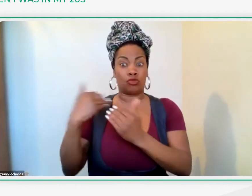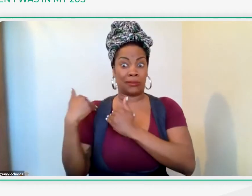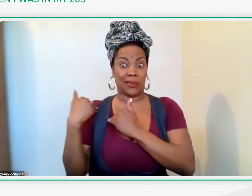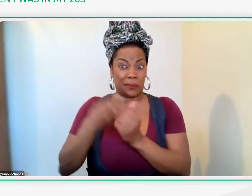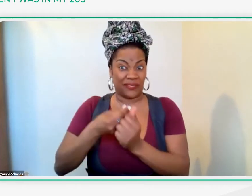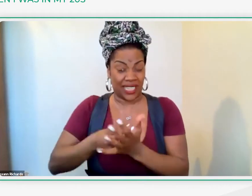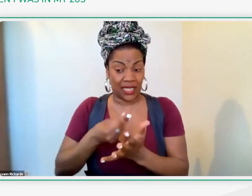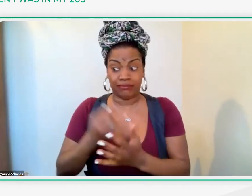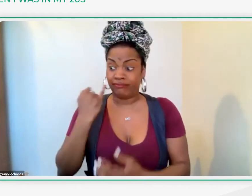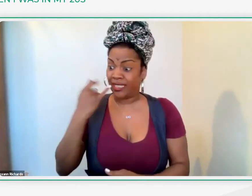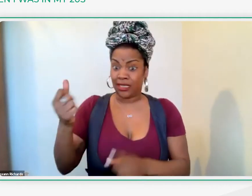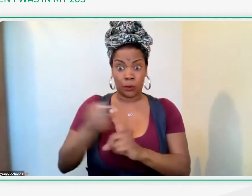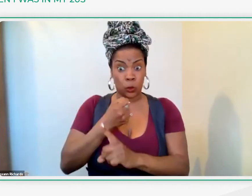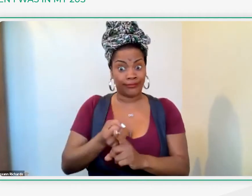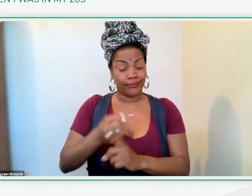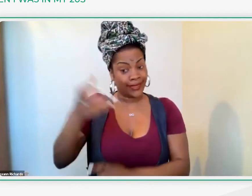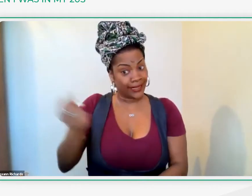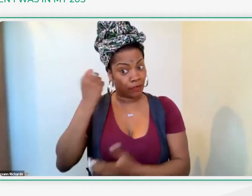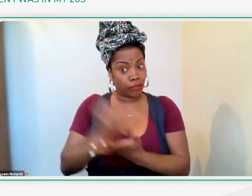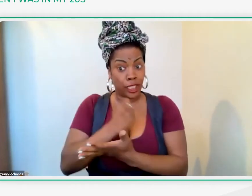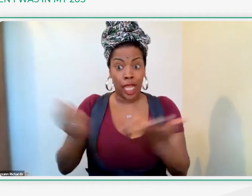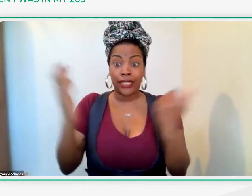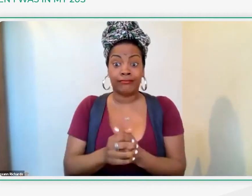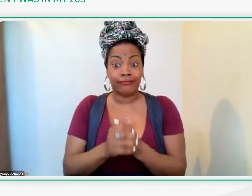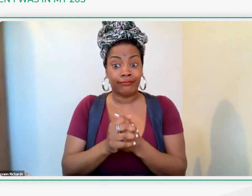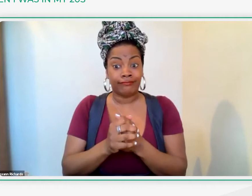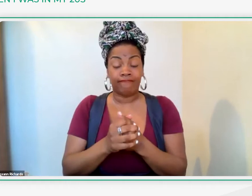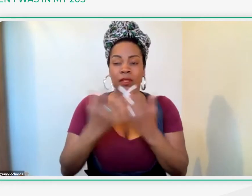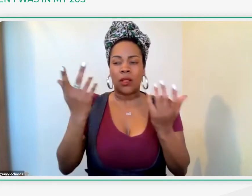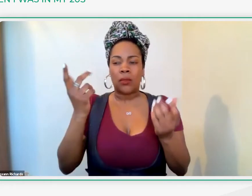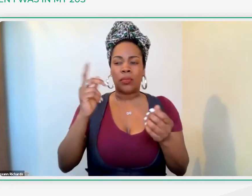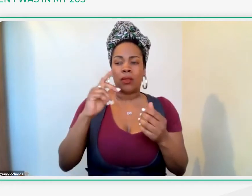You want to take the ability to teach them.